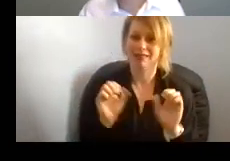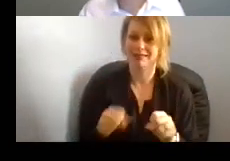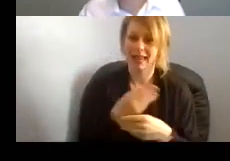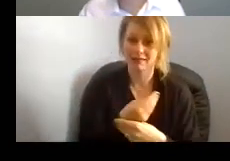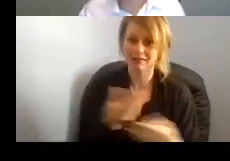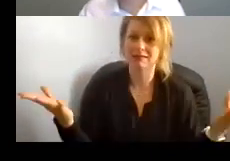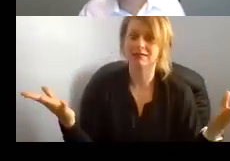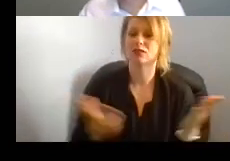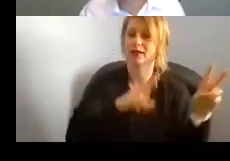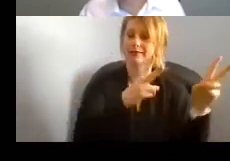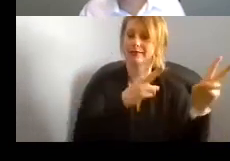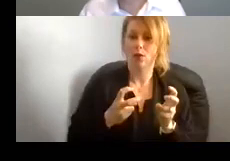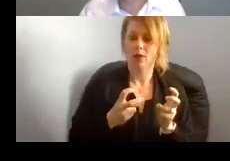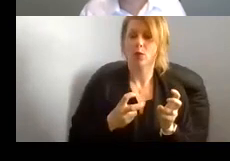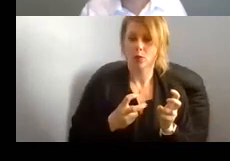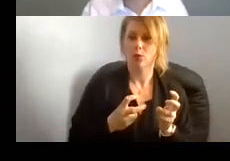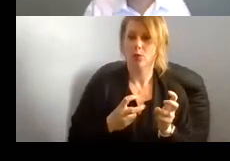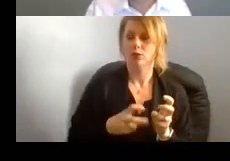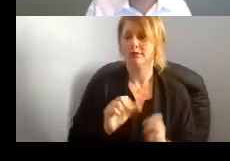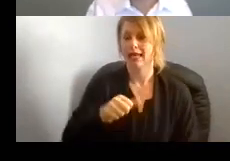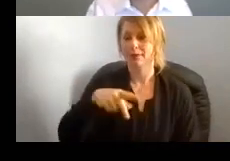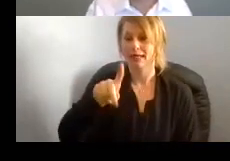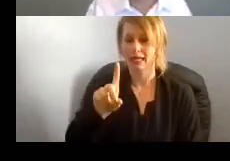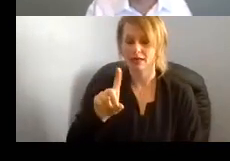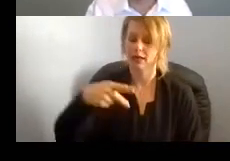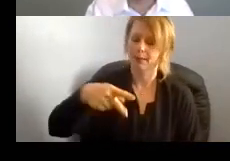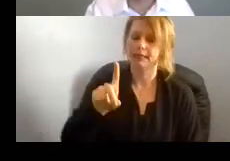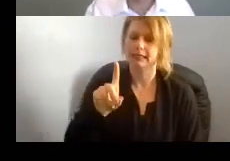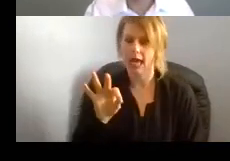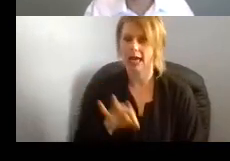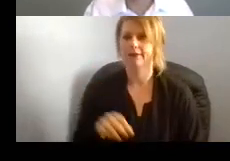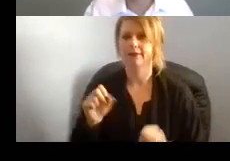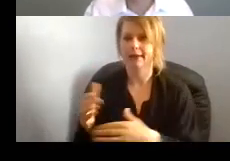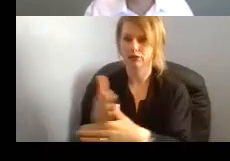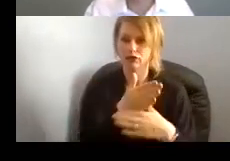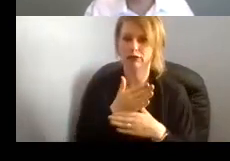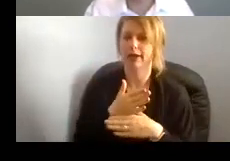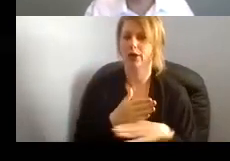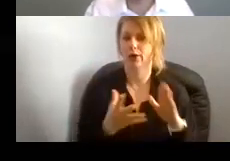in both PDF formats to email or to share or to photocopy as well as, you can order